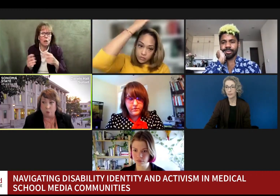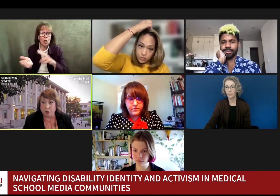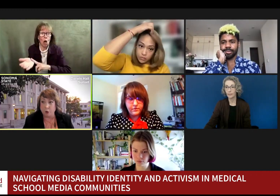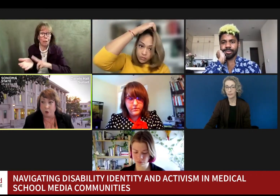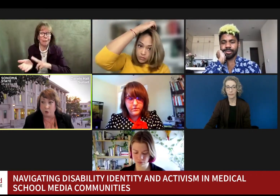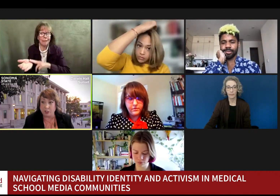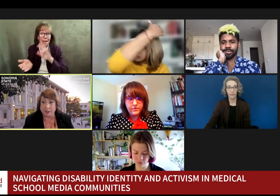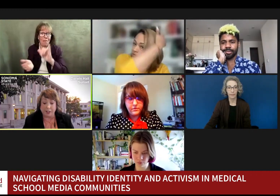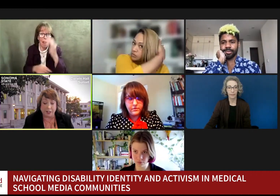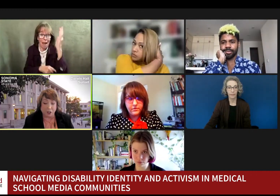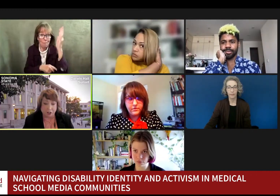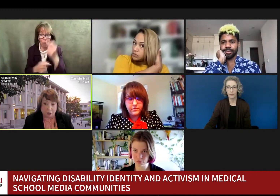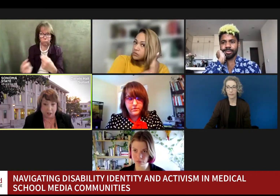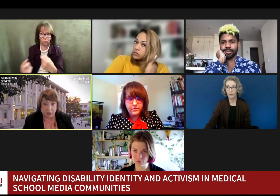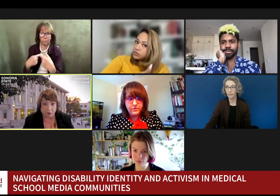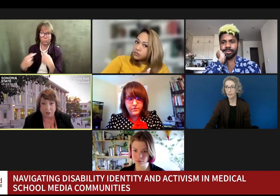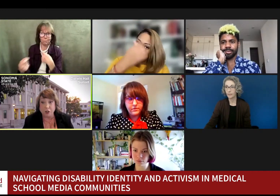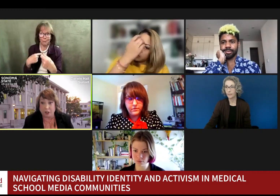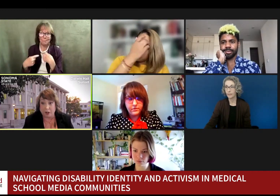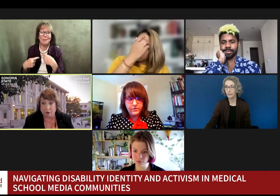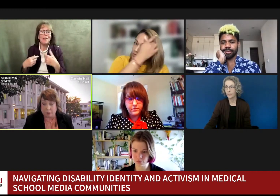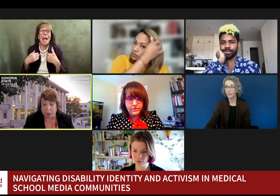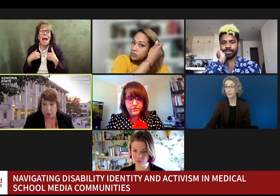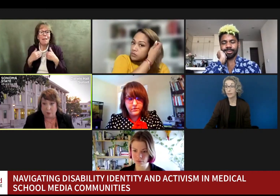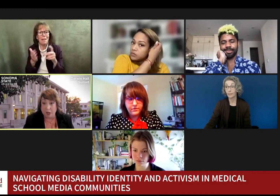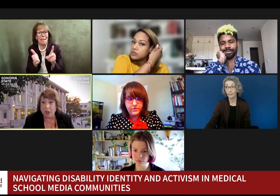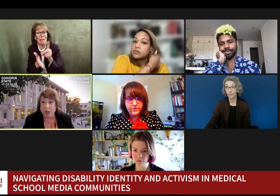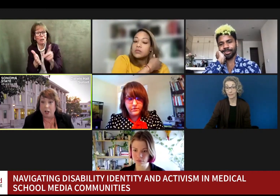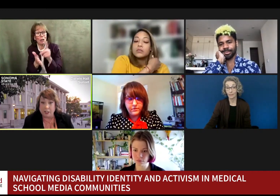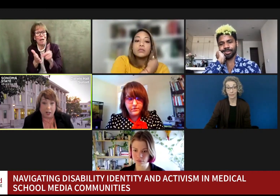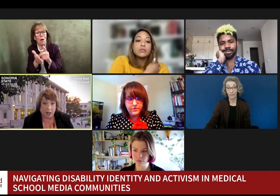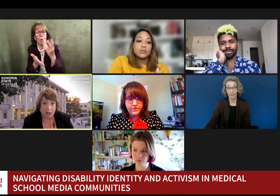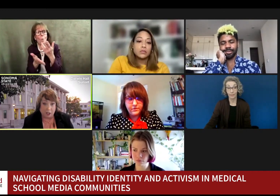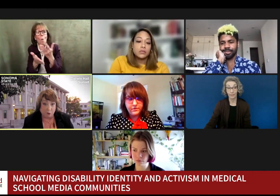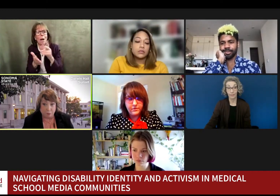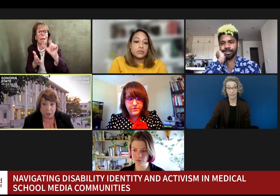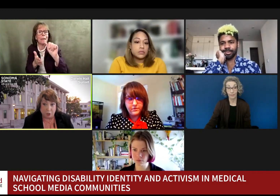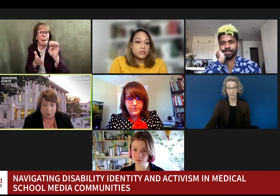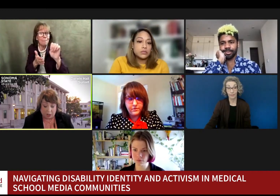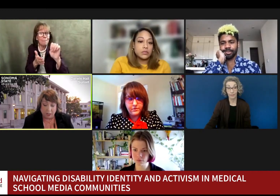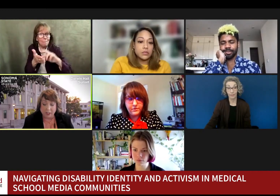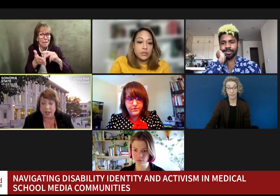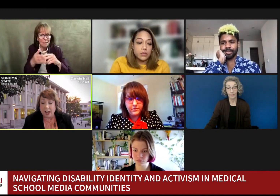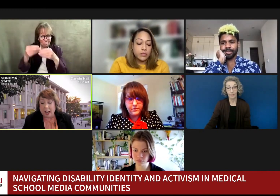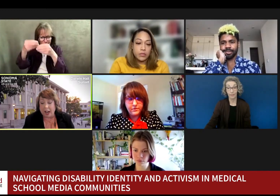one who posted the dictionary definition of lame and said it has many meanings.